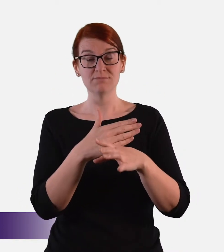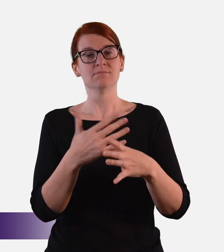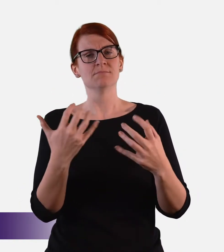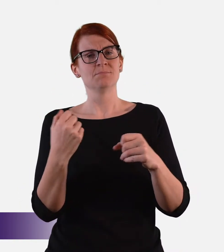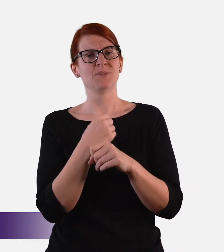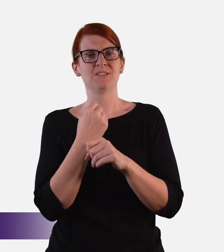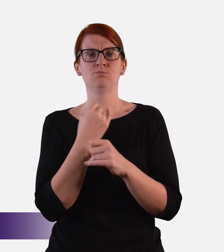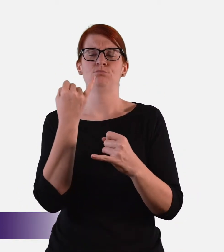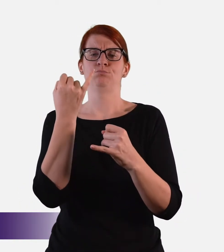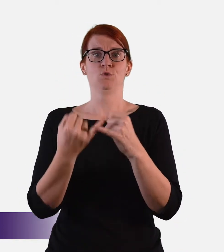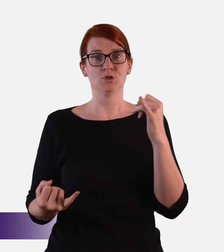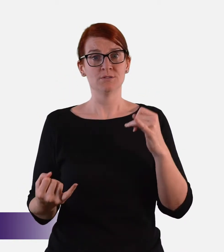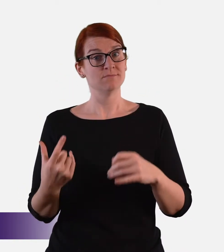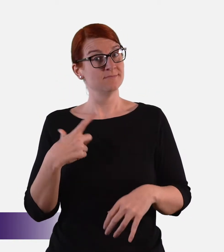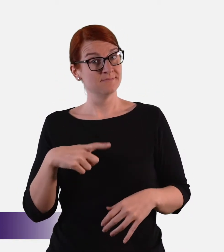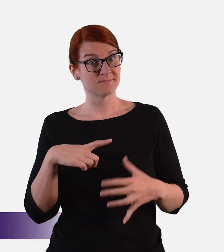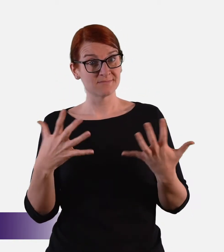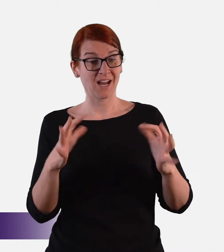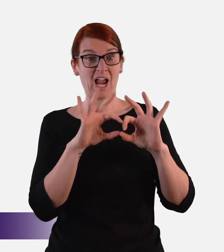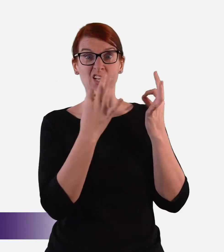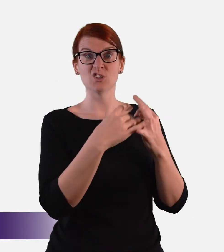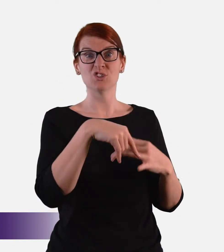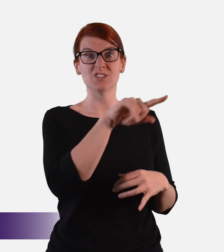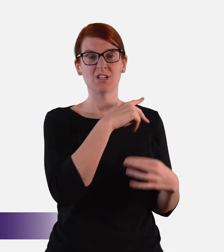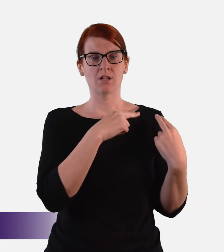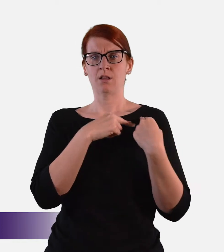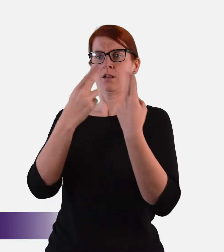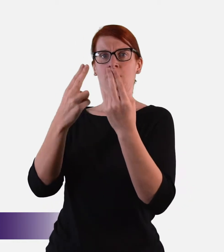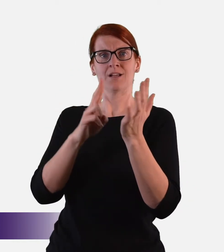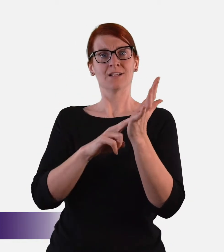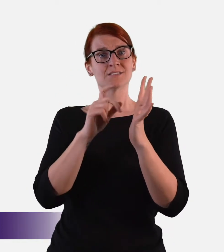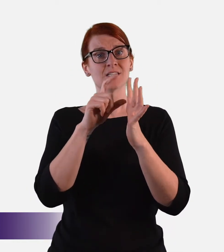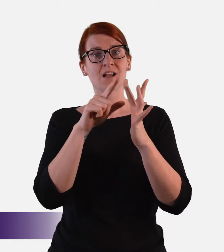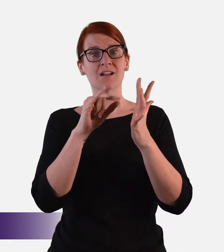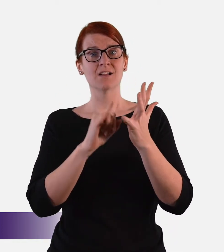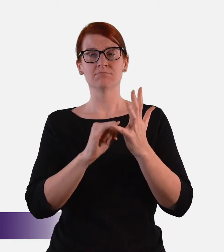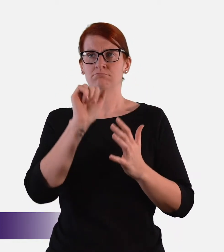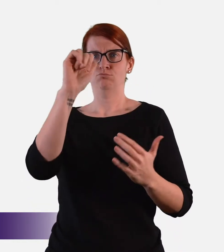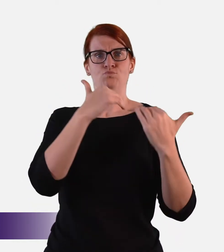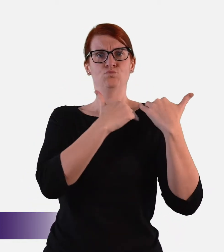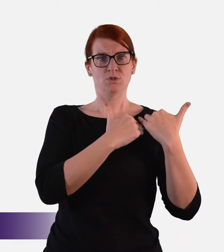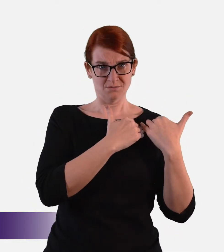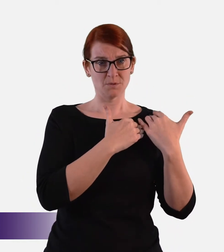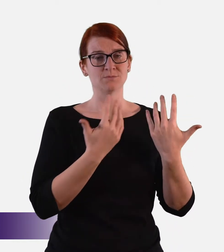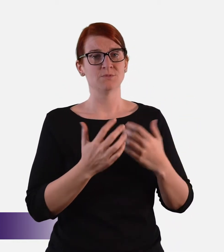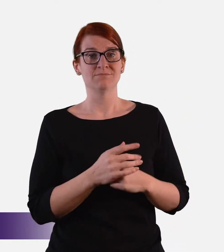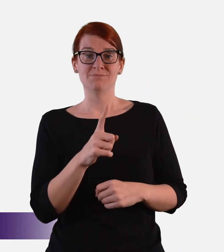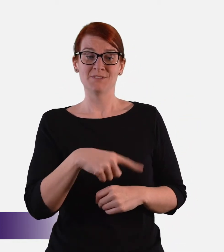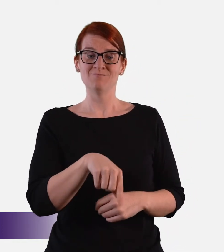are likely to be exacerbated by the tendency of some agencies - to label this as a 'disability issue' for the NDIS,